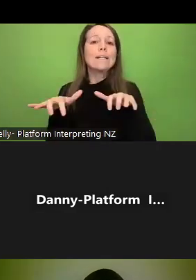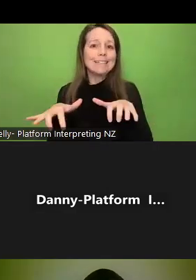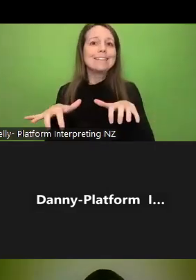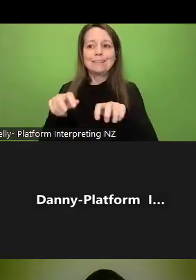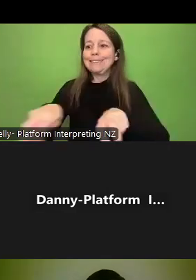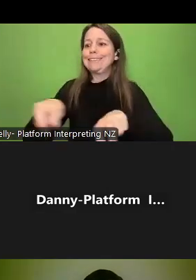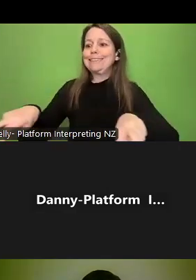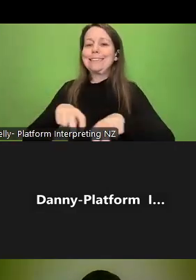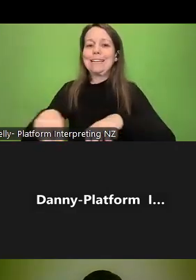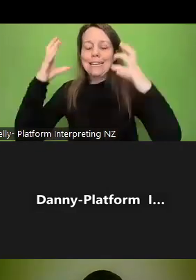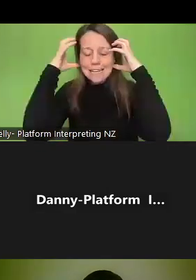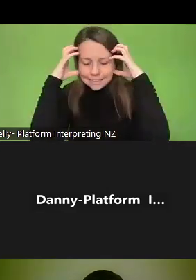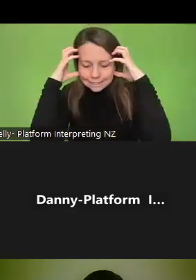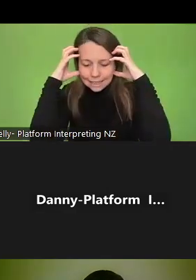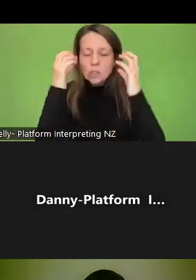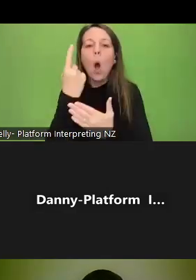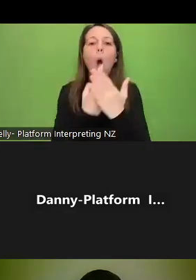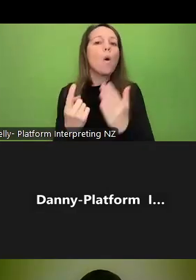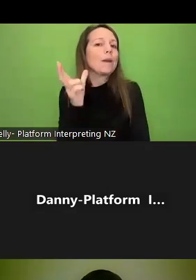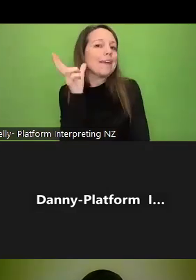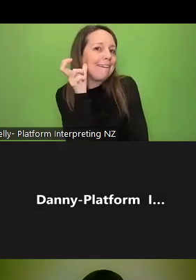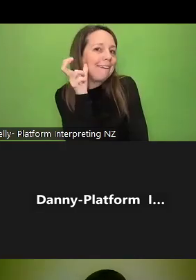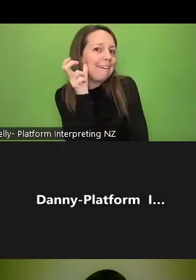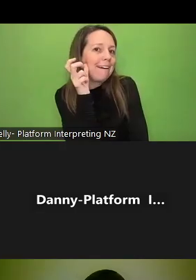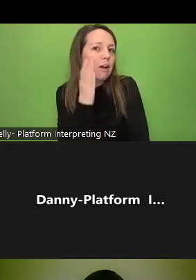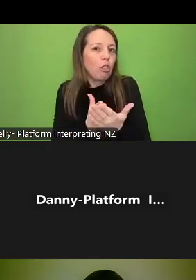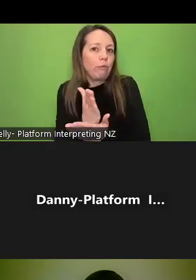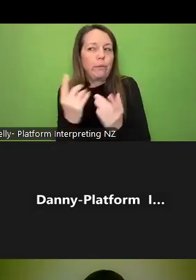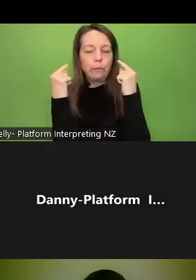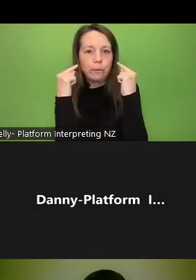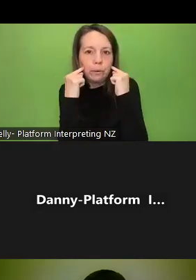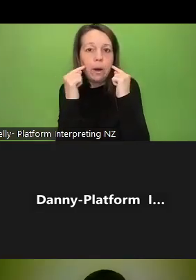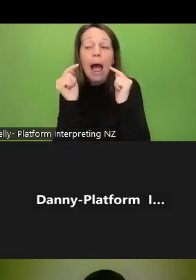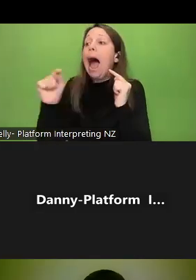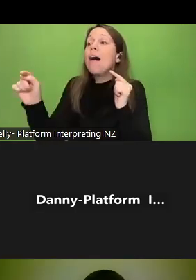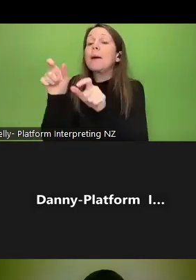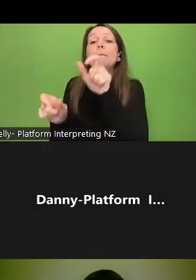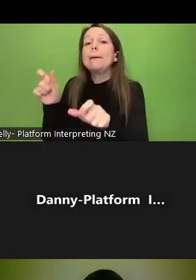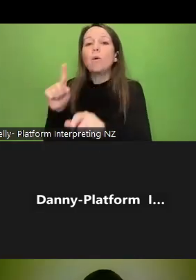so that only the audience members with the headsets are hearing the audio description.